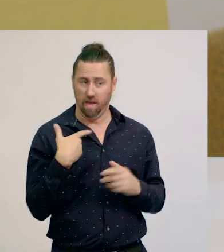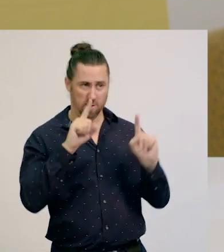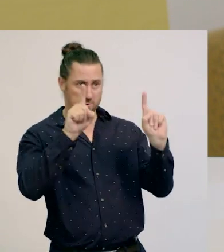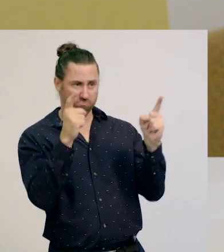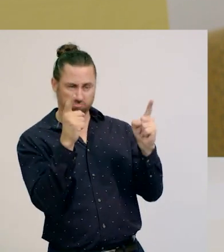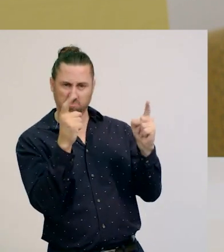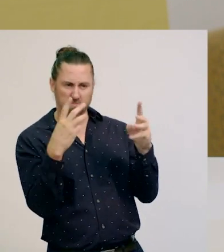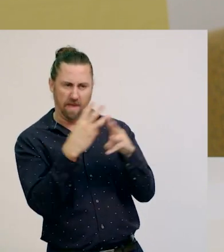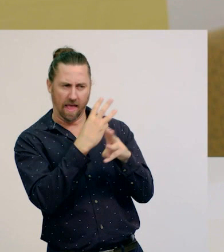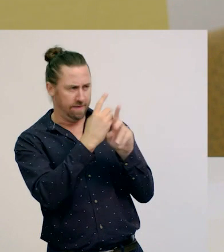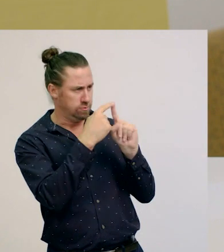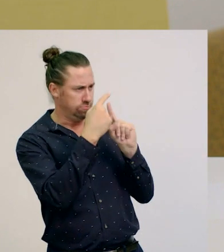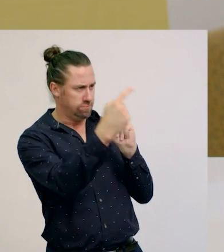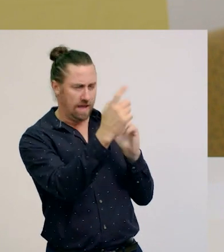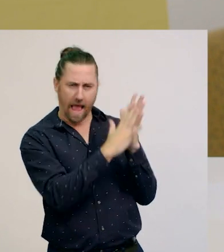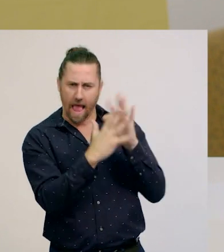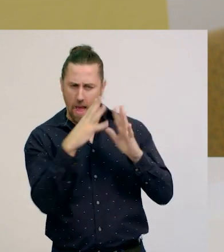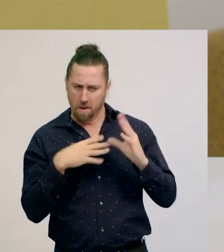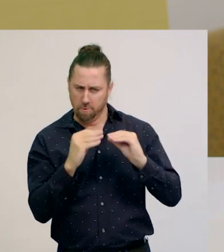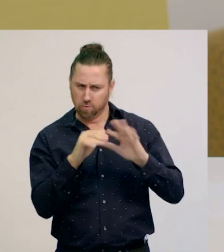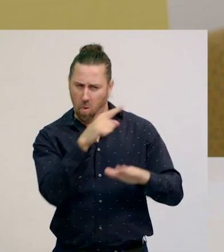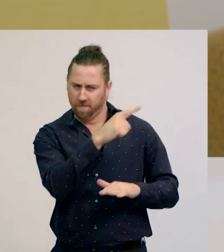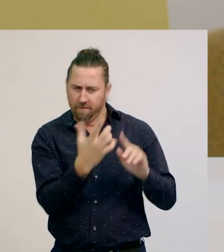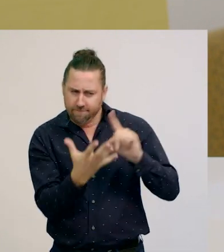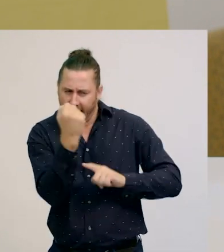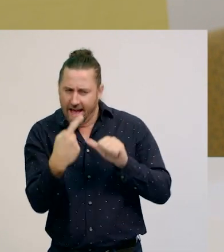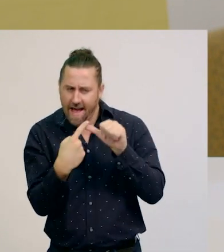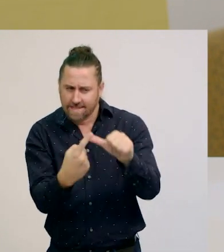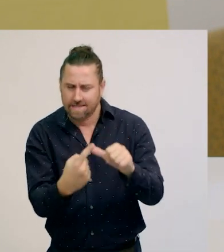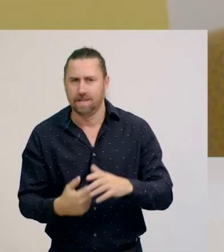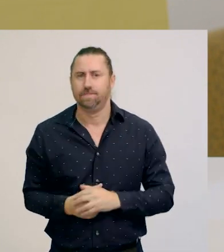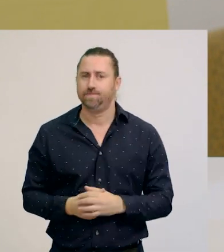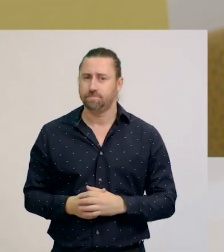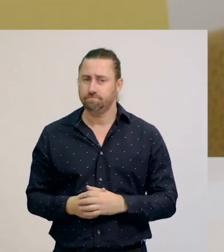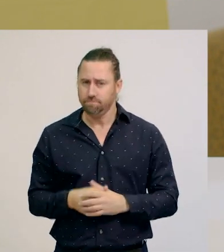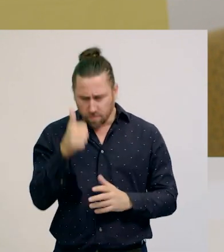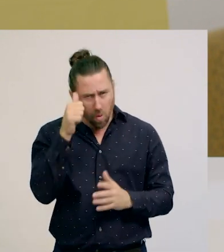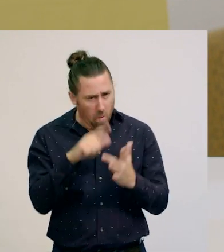Previously, we have used the order of operations when solving problems.